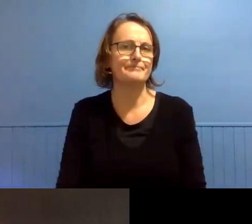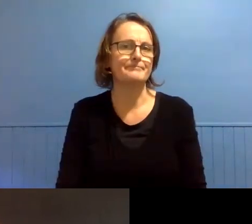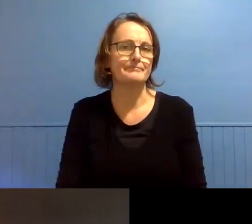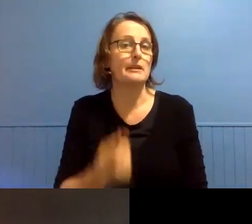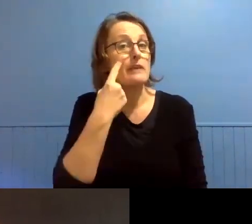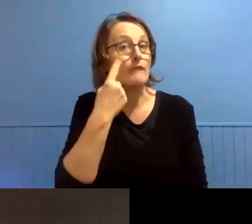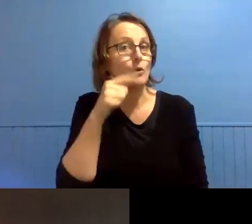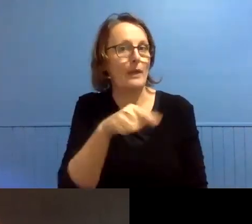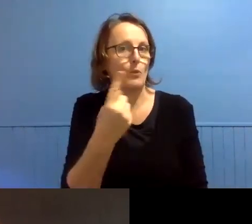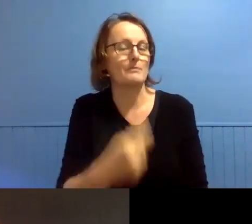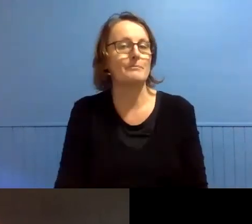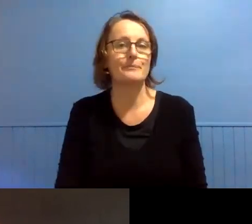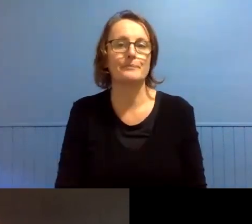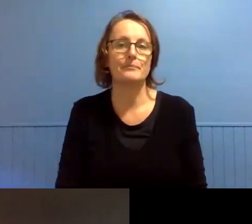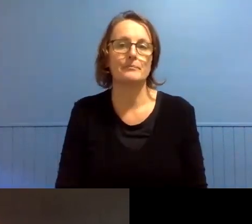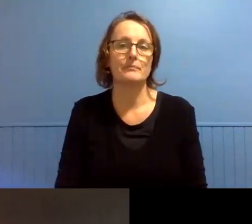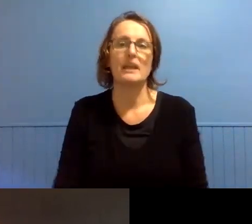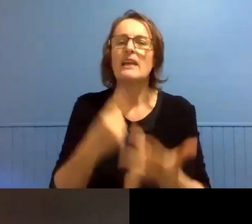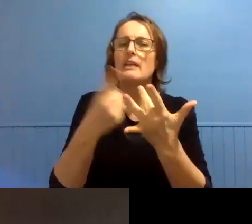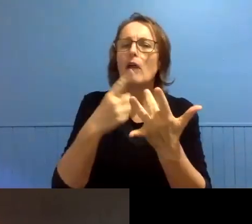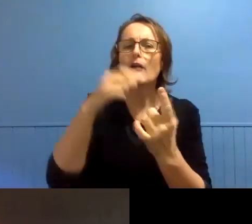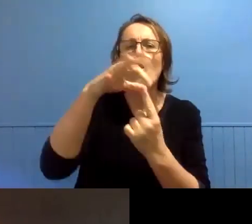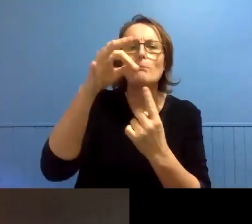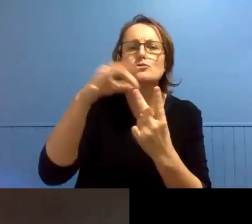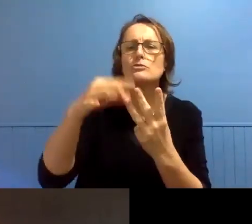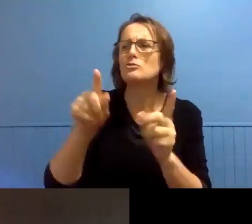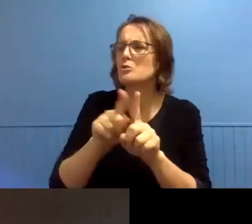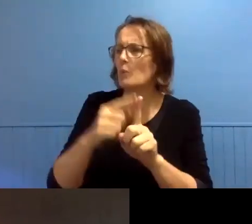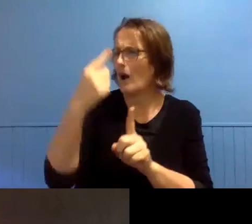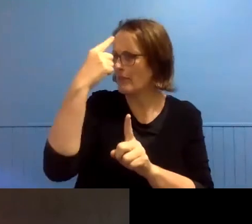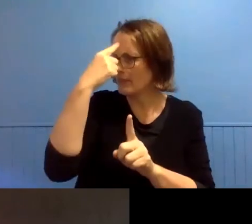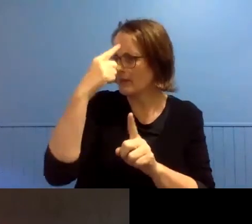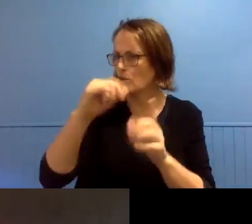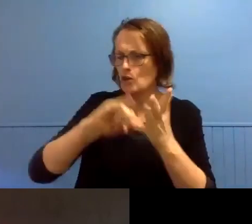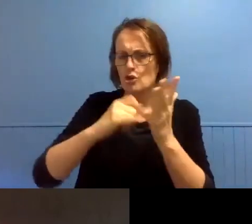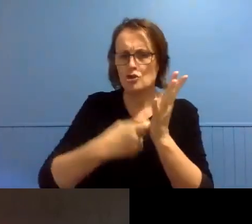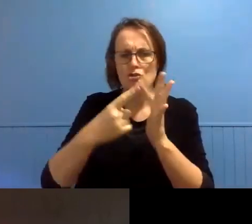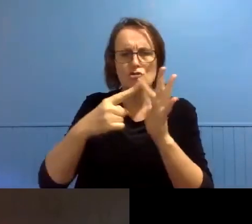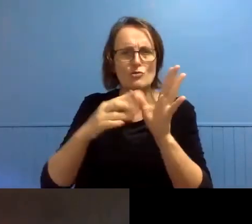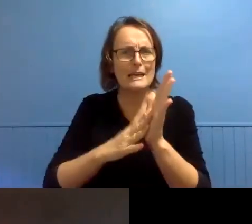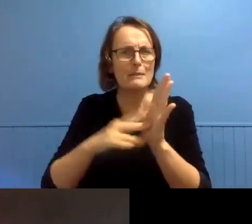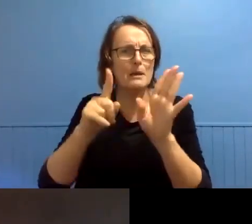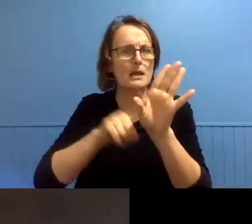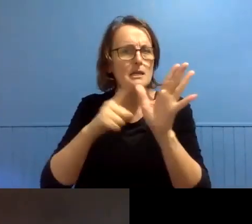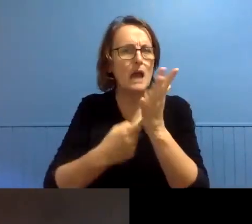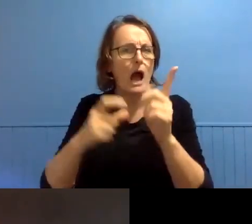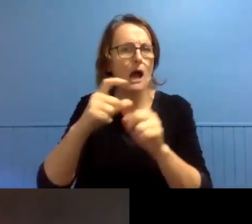Cast. There are other options as well. I think another one is called Stream Yard which is free. That's one you can use online as well where